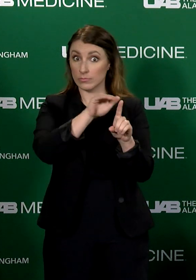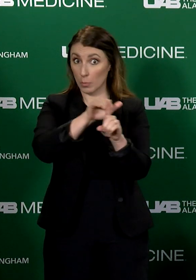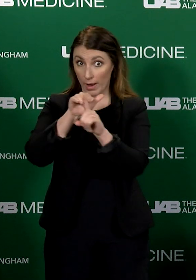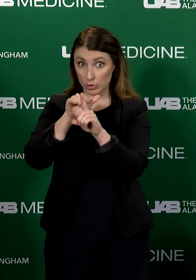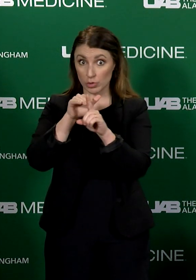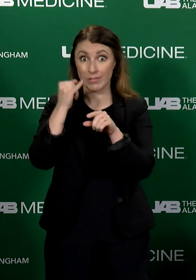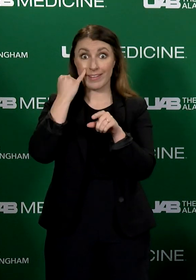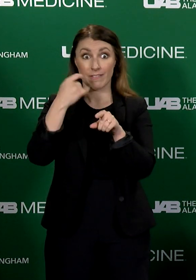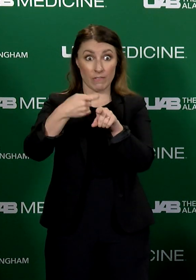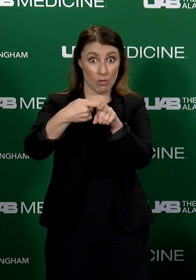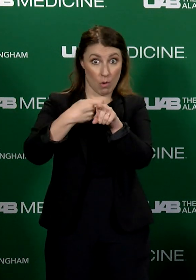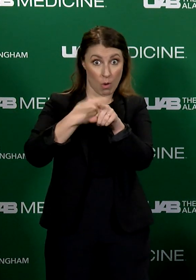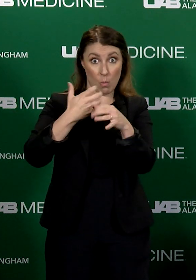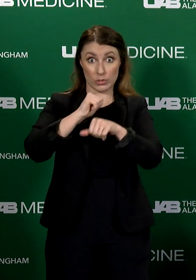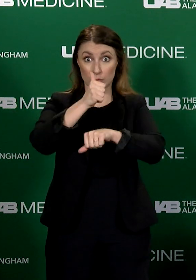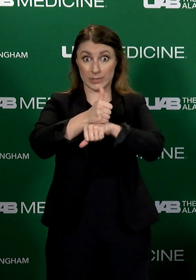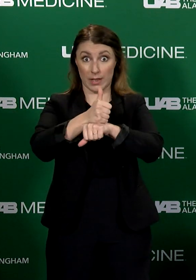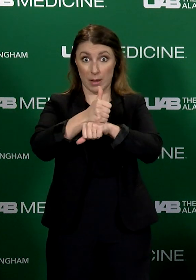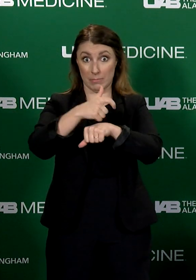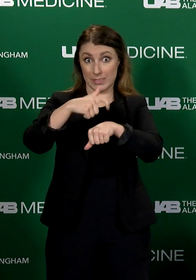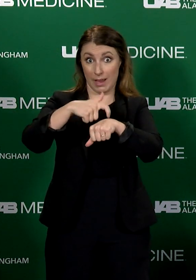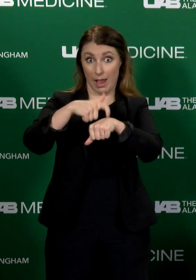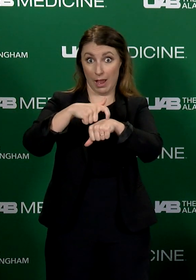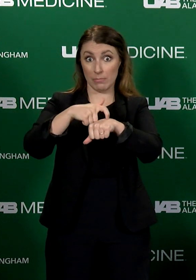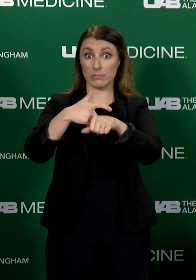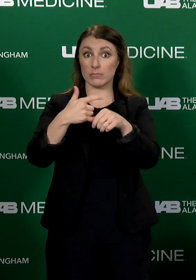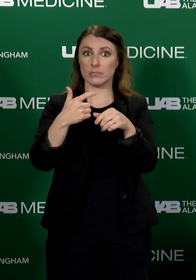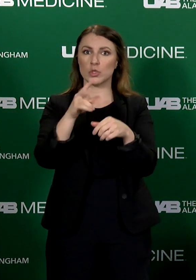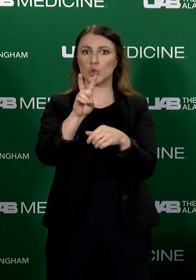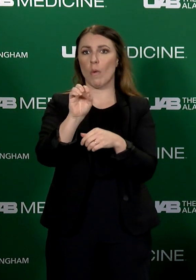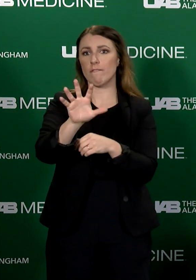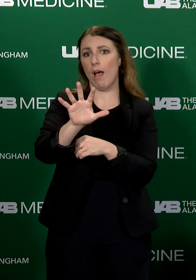would like to set up a time to be screened by phone as two oh five nine